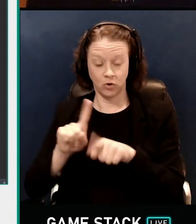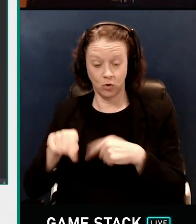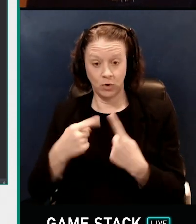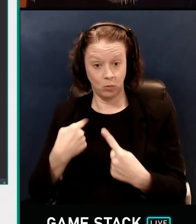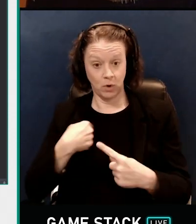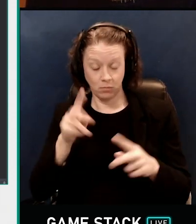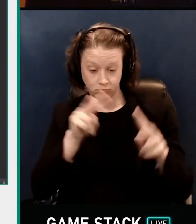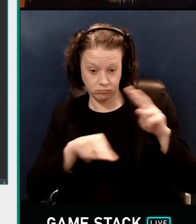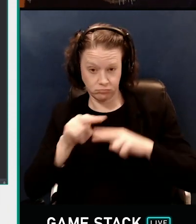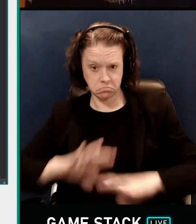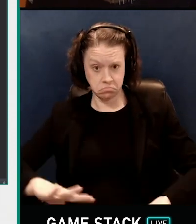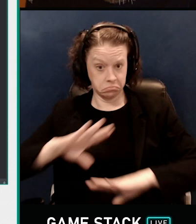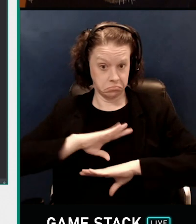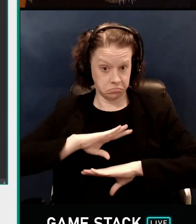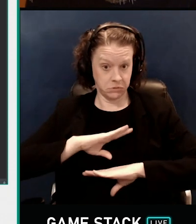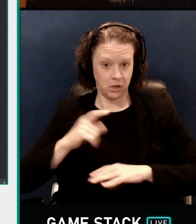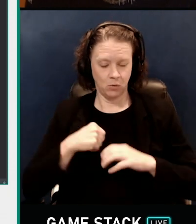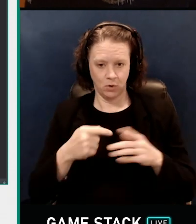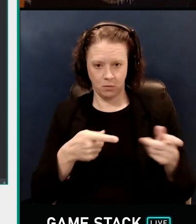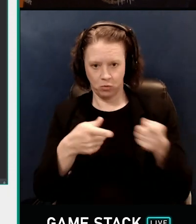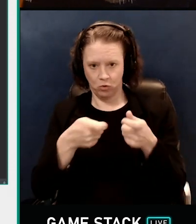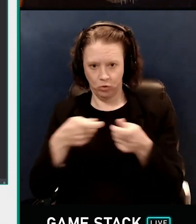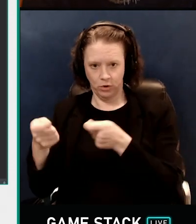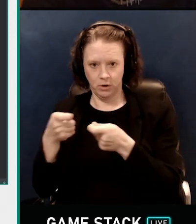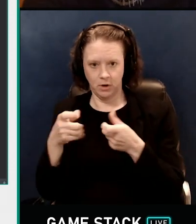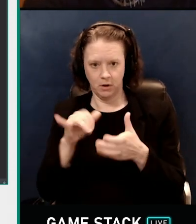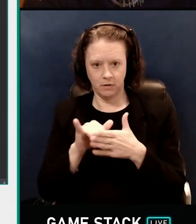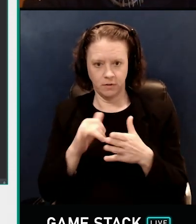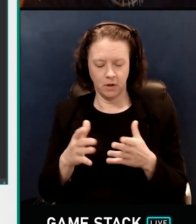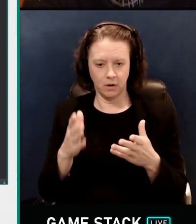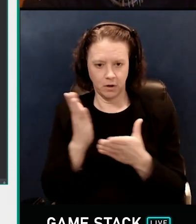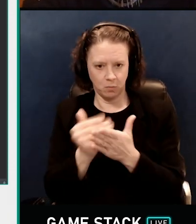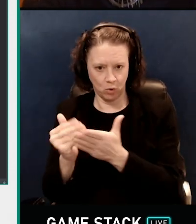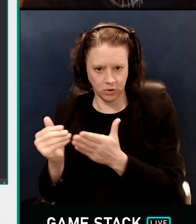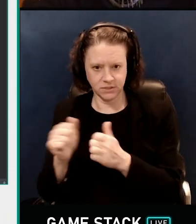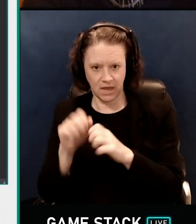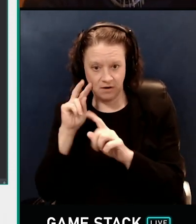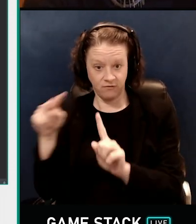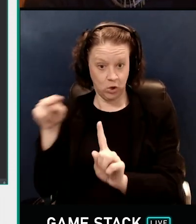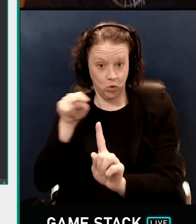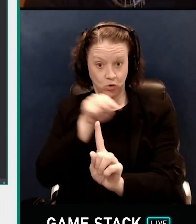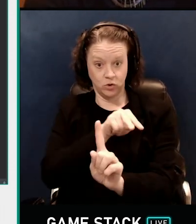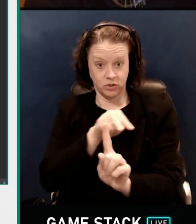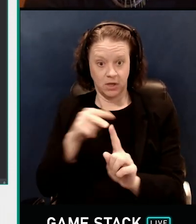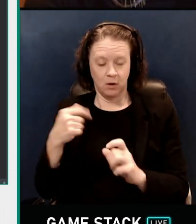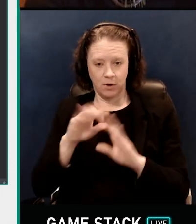we pulled all the common components and views into a standard library and shared it with Nougat.